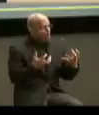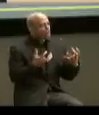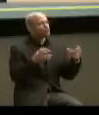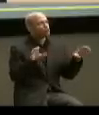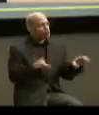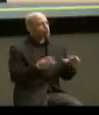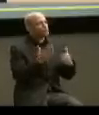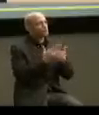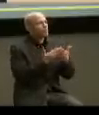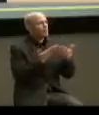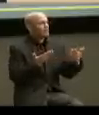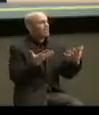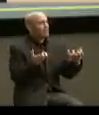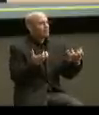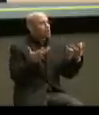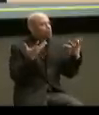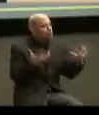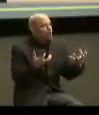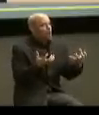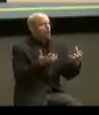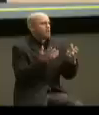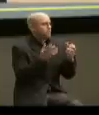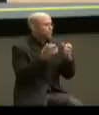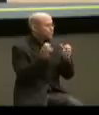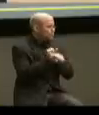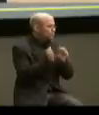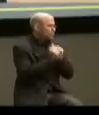DOING SOME THINGS NOW AND THEY ARE HUNGRY TO WORK WITH PEOPLE